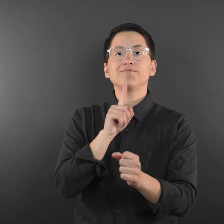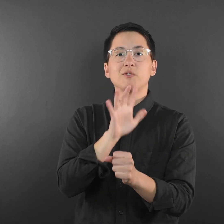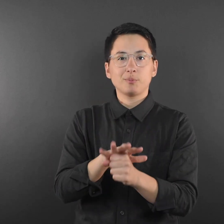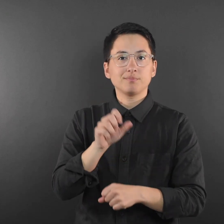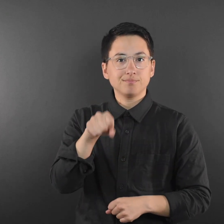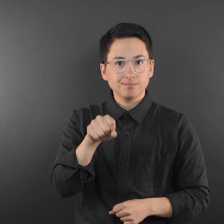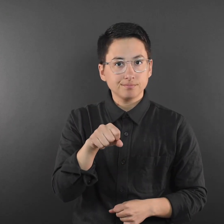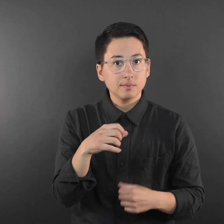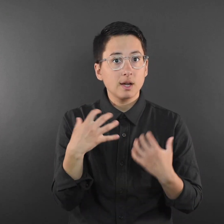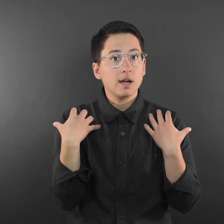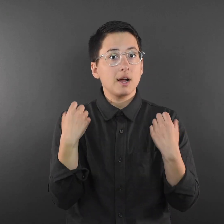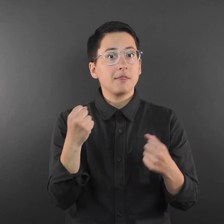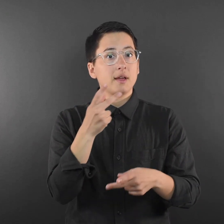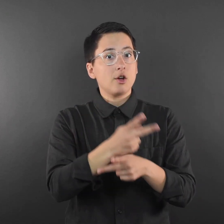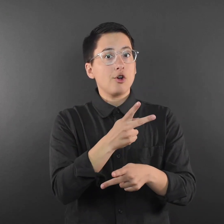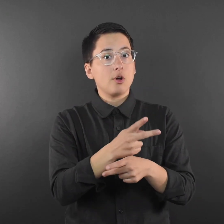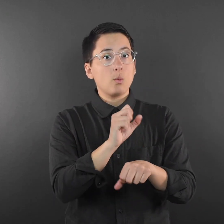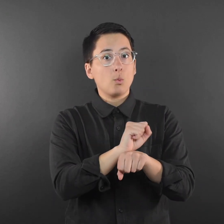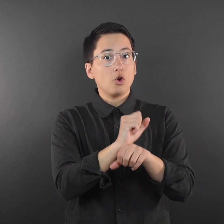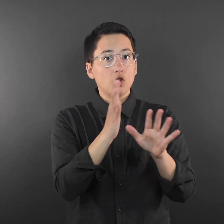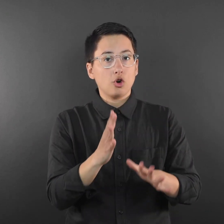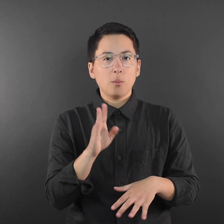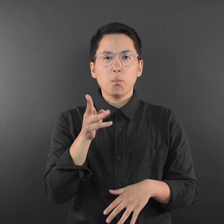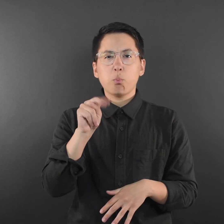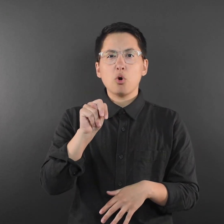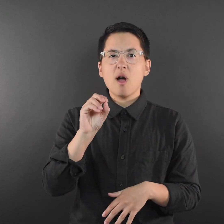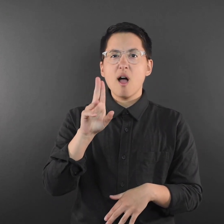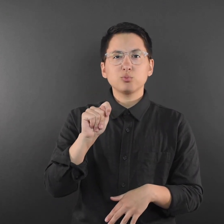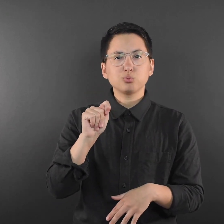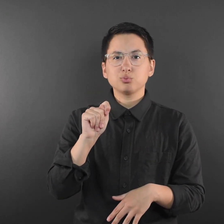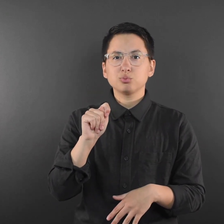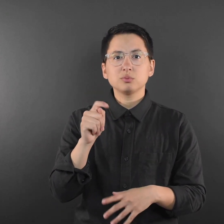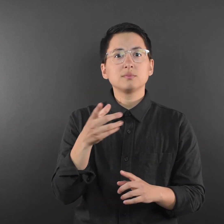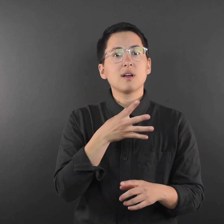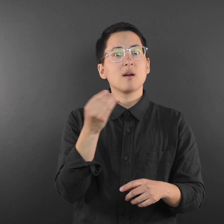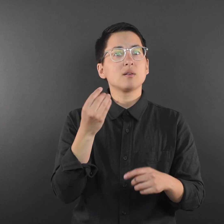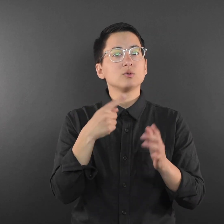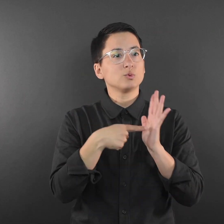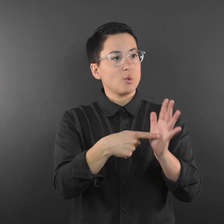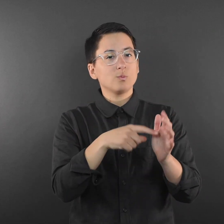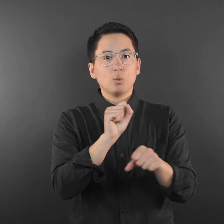and show workforce shortage trends are affecting a wide range of health care professionals.